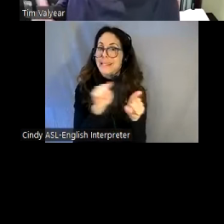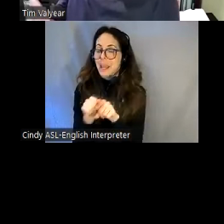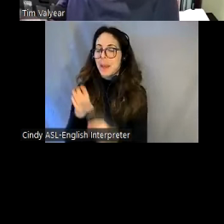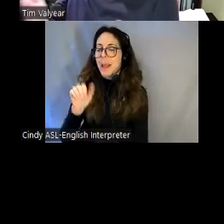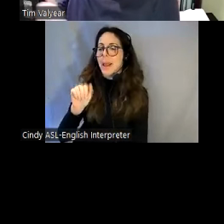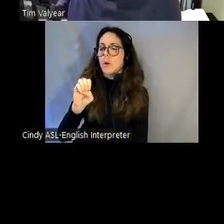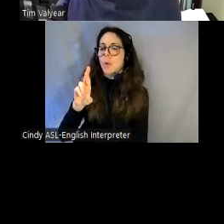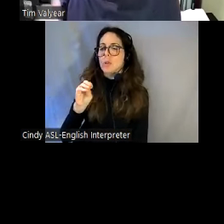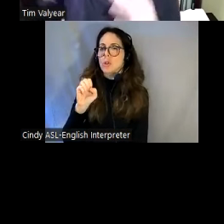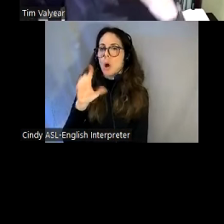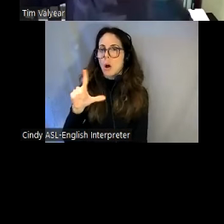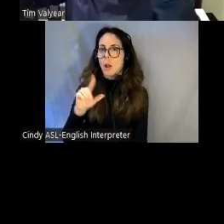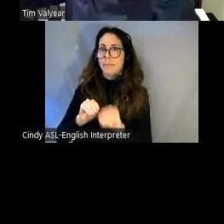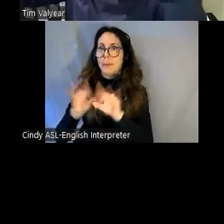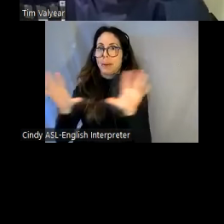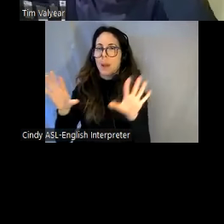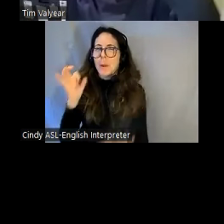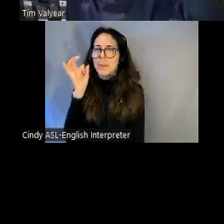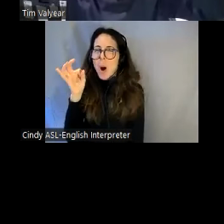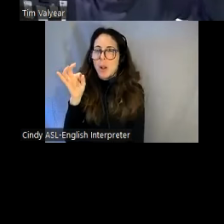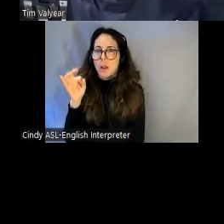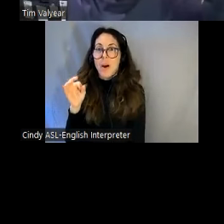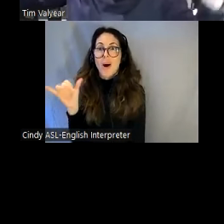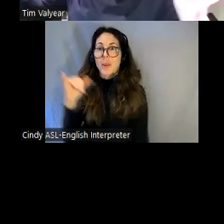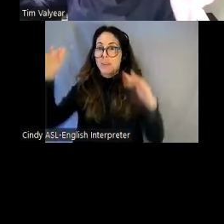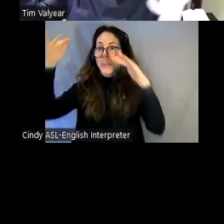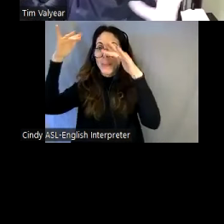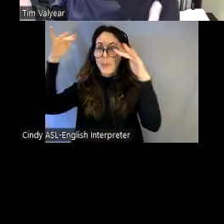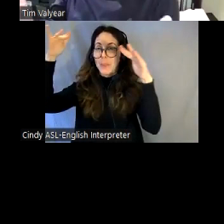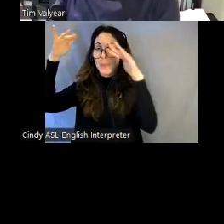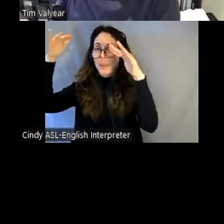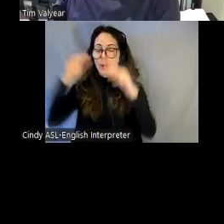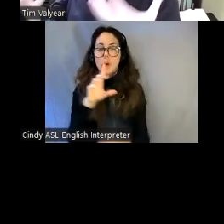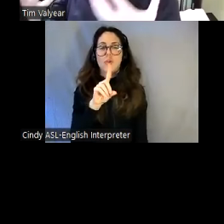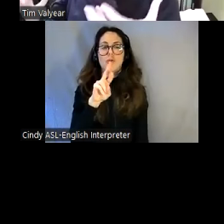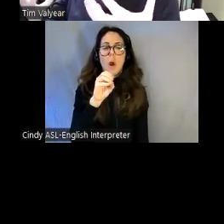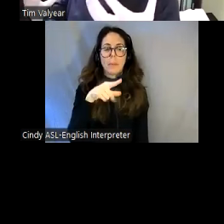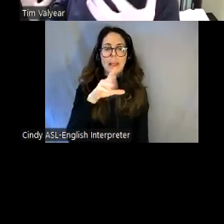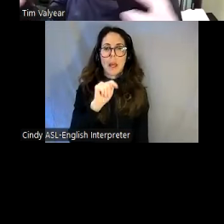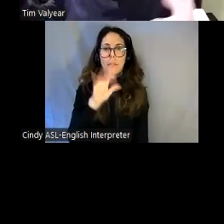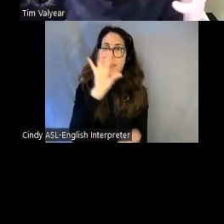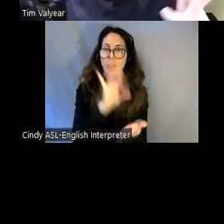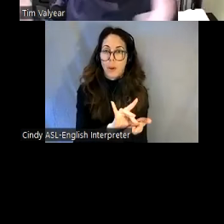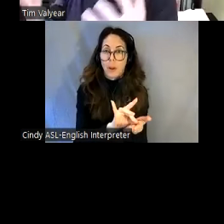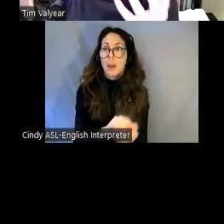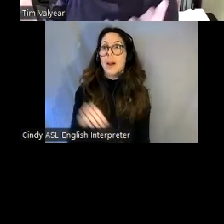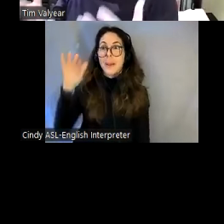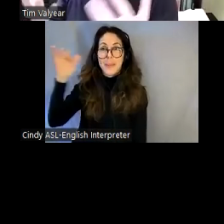microns. It's 10 and up is sort of the size of a DRON let. They tend to fall and aren't as contagious as